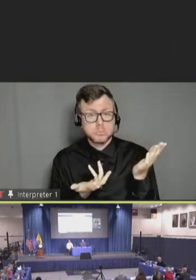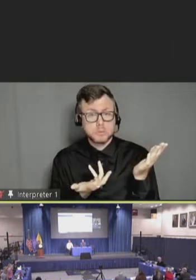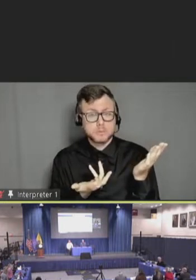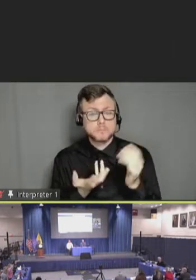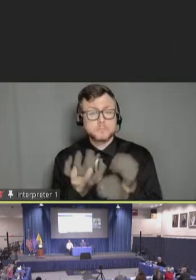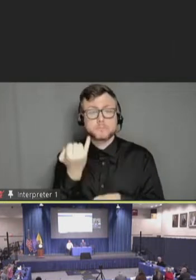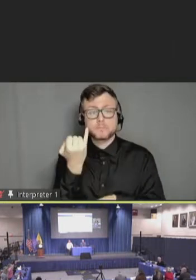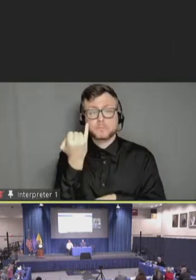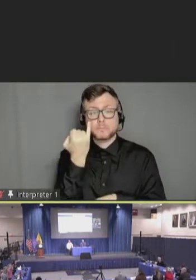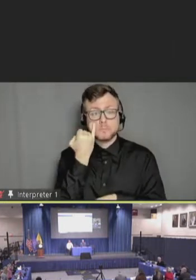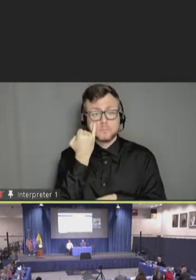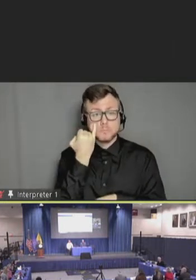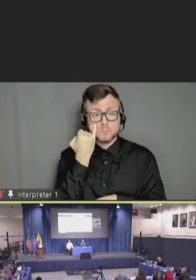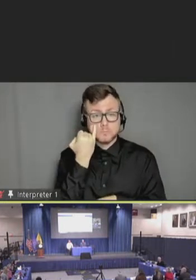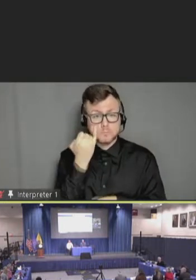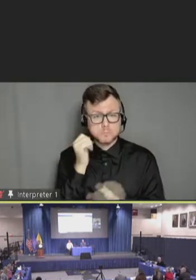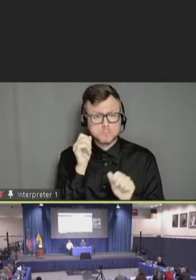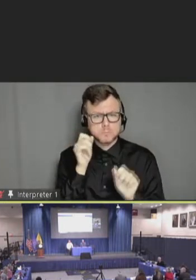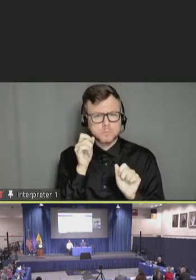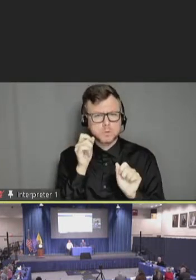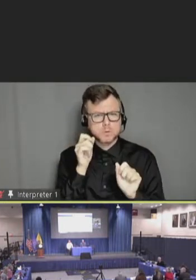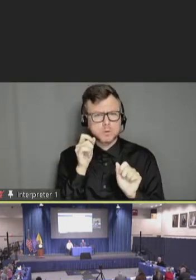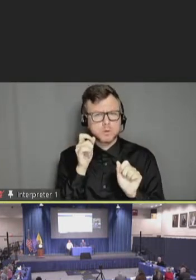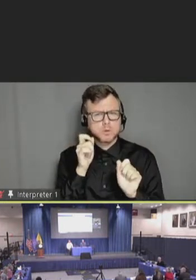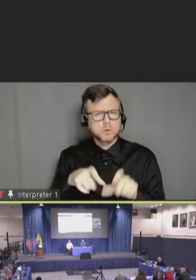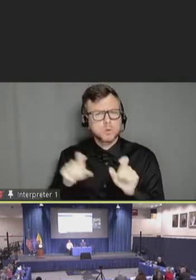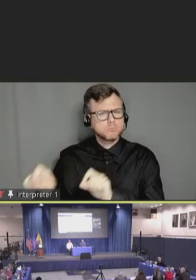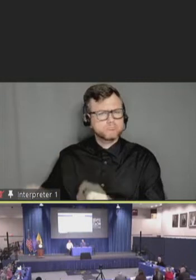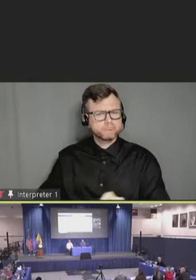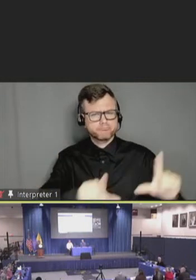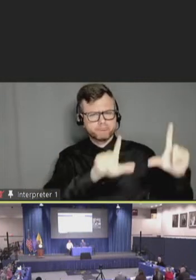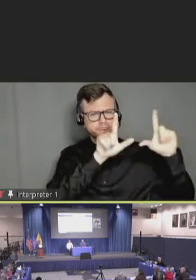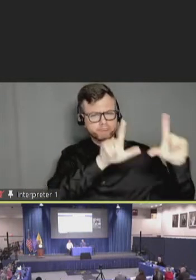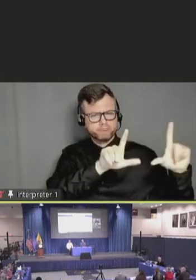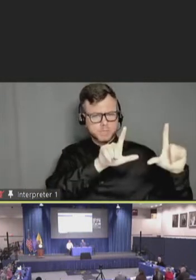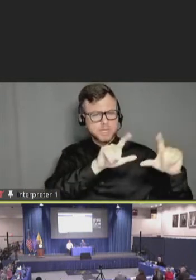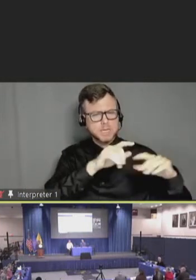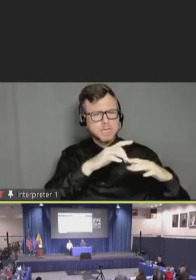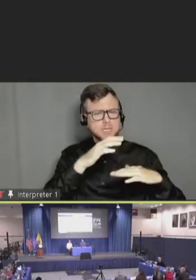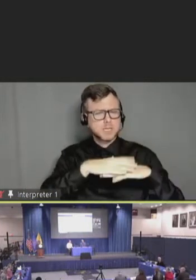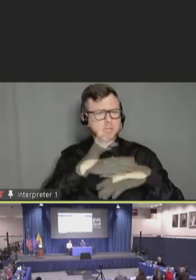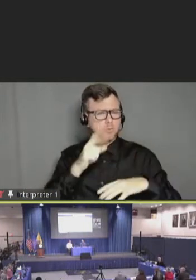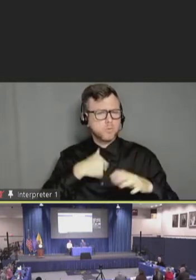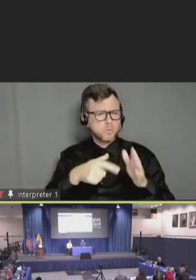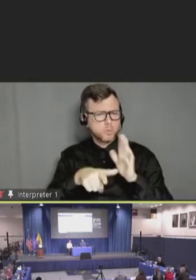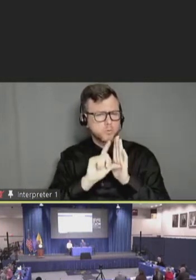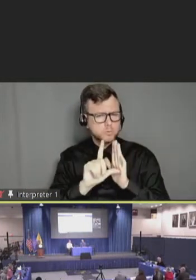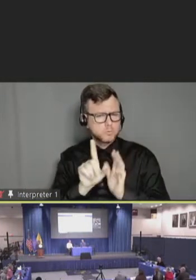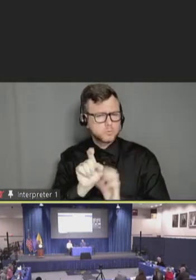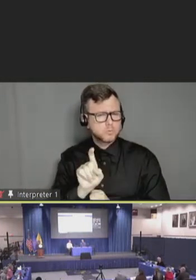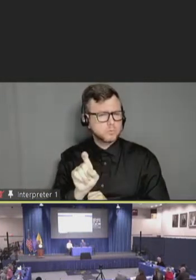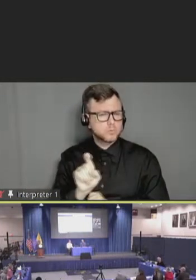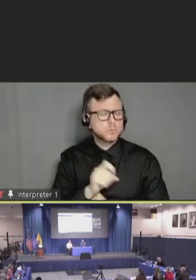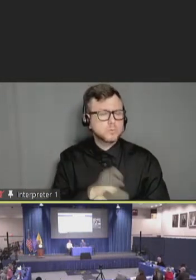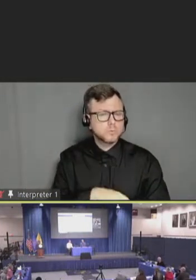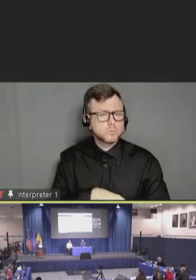If we could, do we have the ability to bring up the table for review? Yeah.